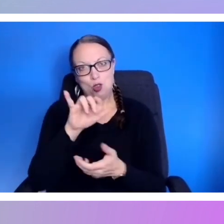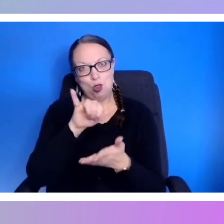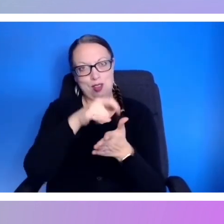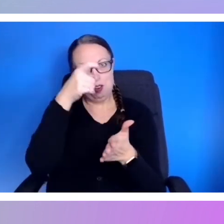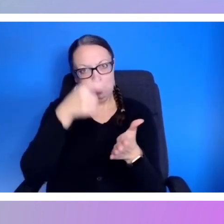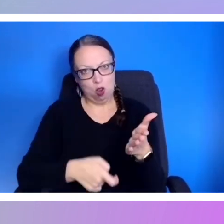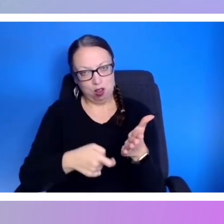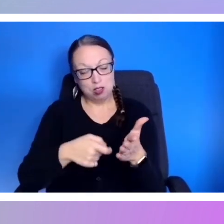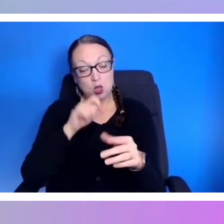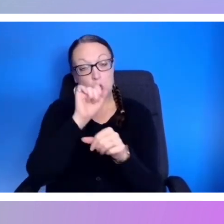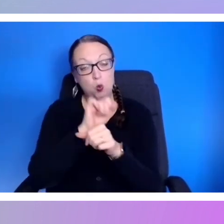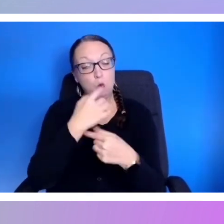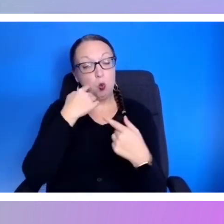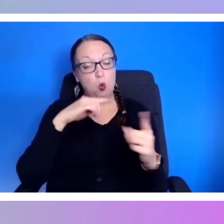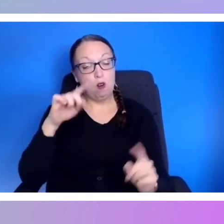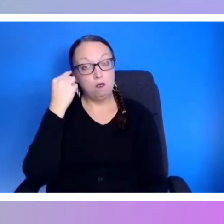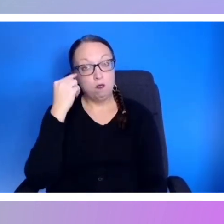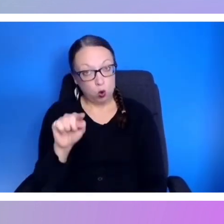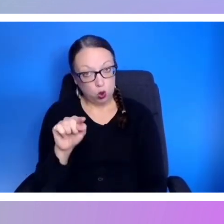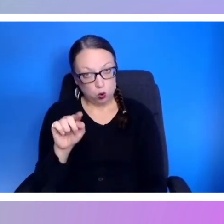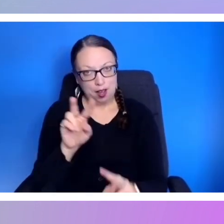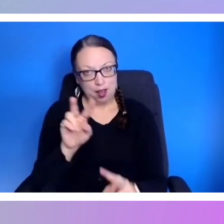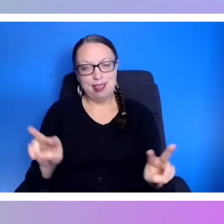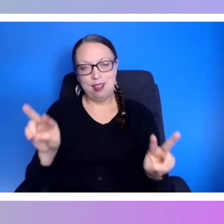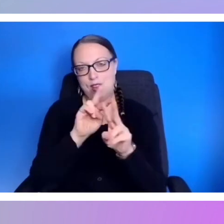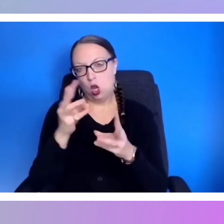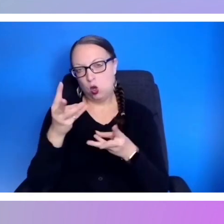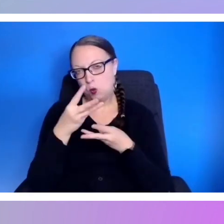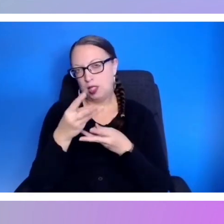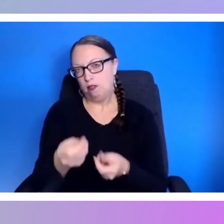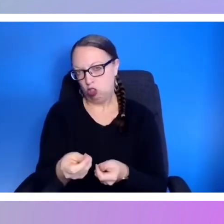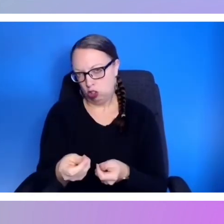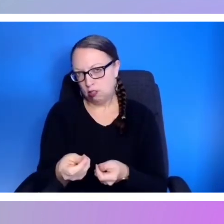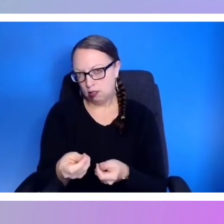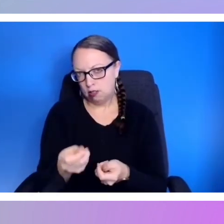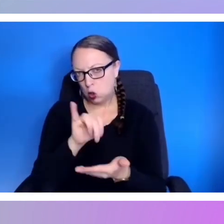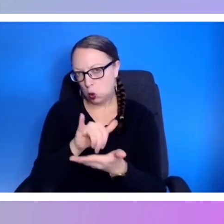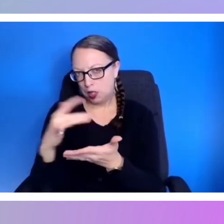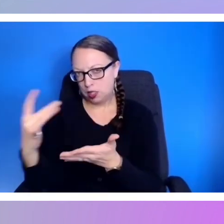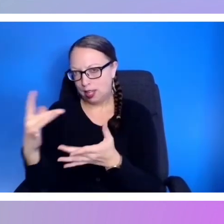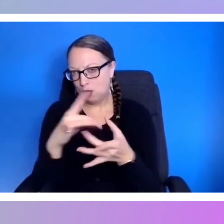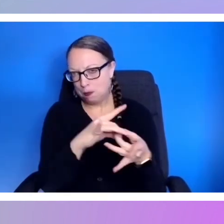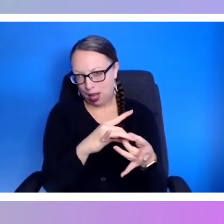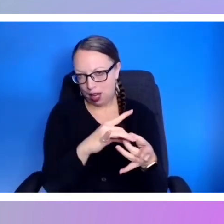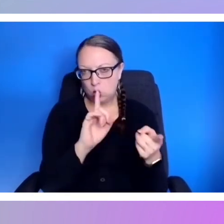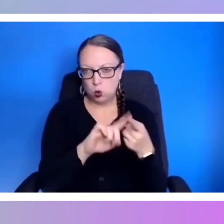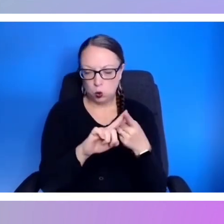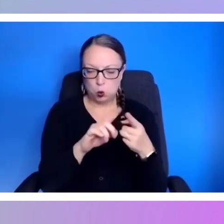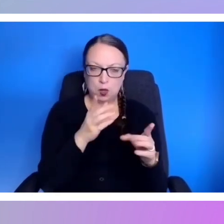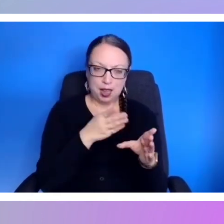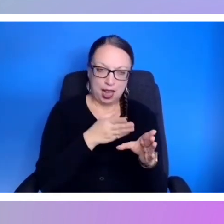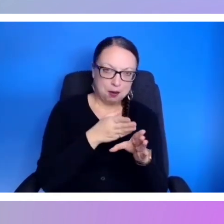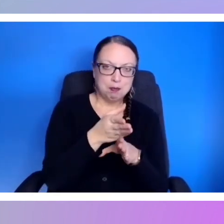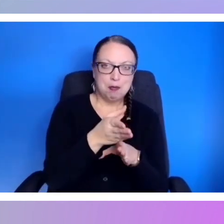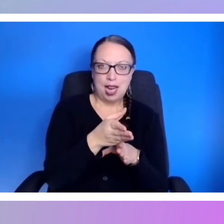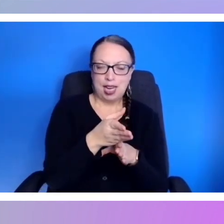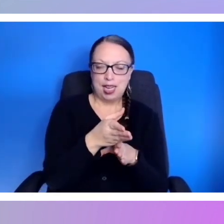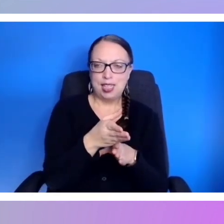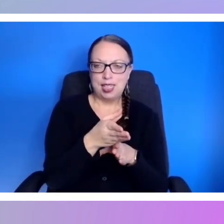and that that value is being efficient, so it really does tie into the very mainstream core parts of value